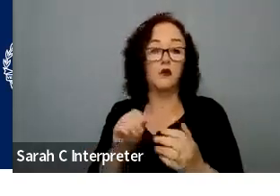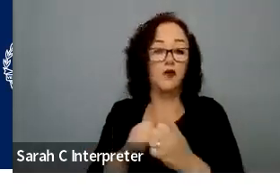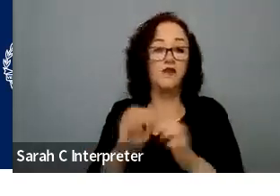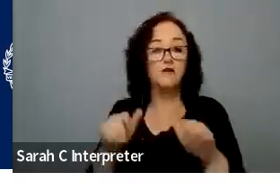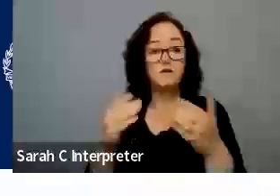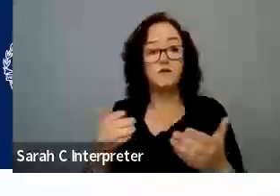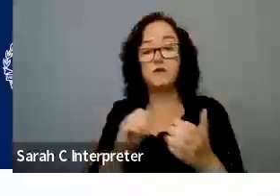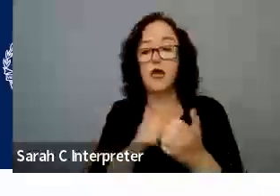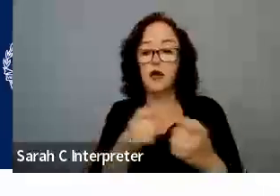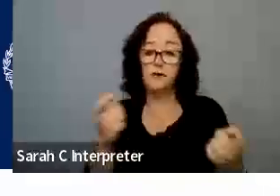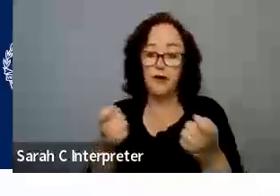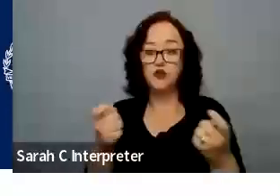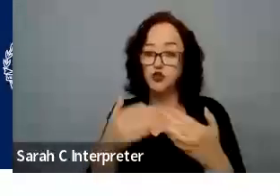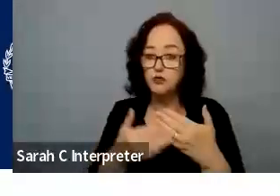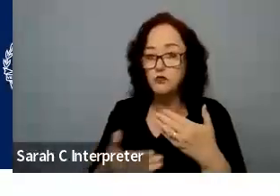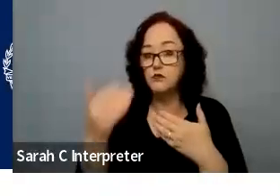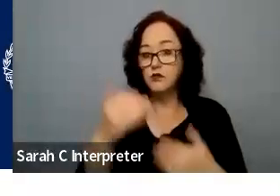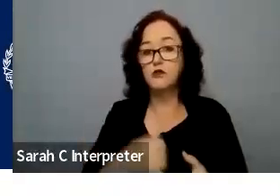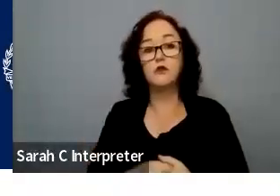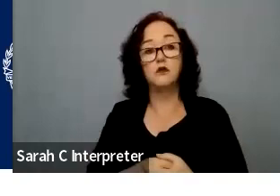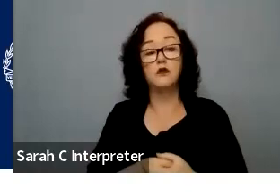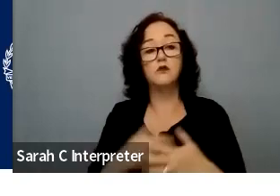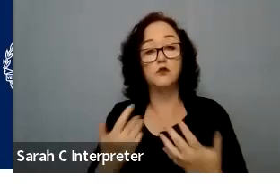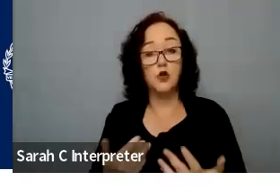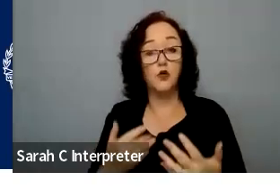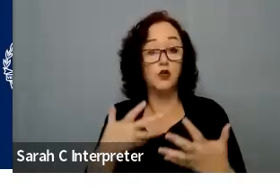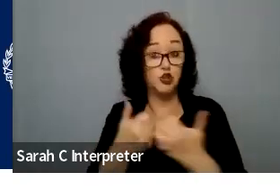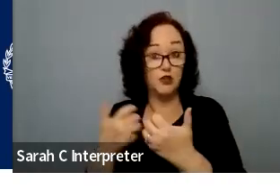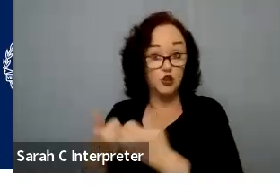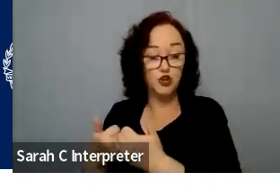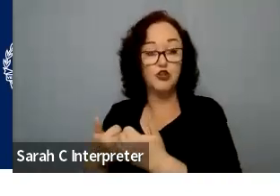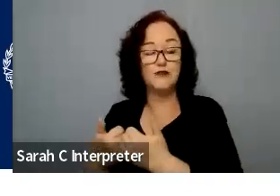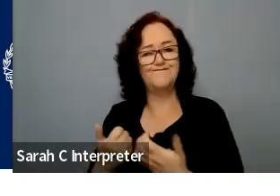some challenges that we face, the complexity of the format, maybe it was just me because